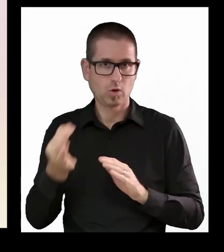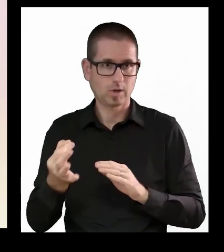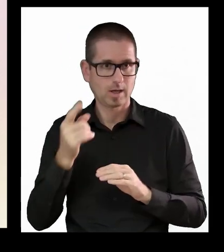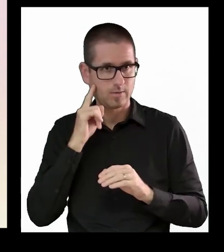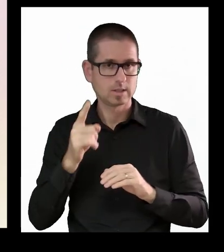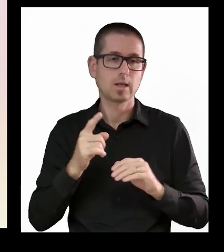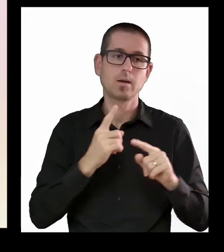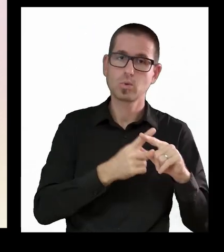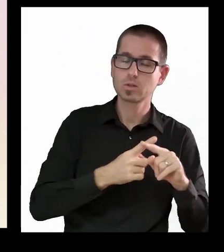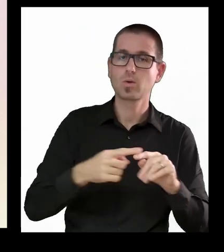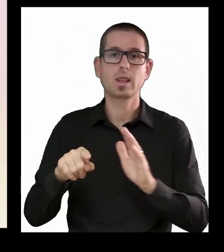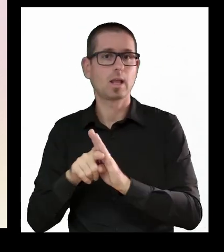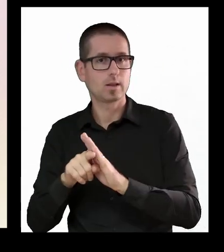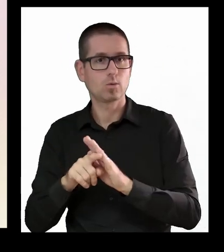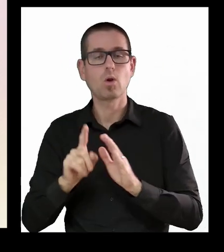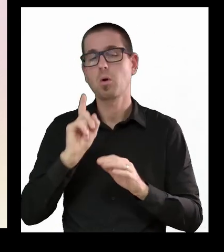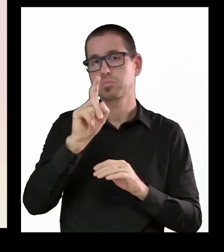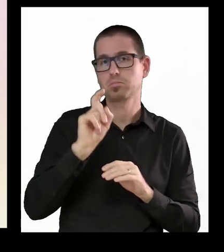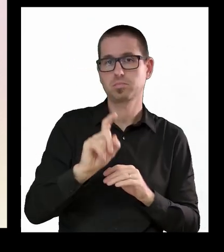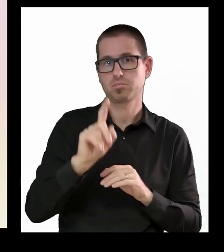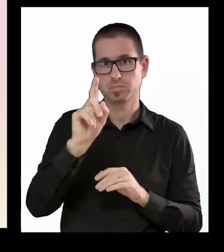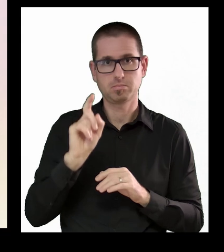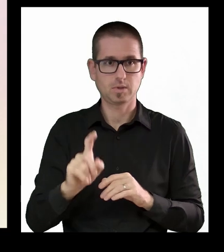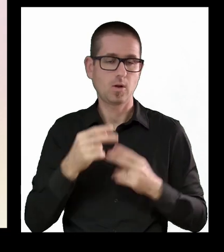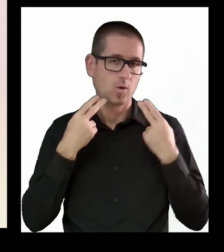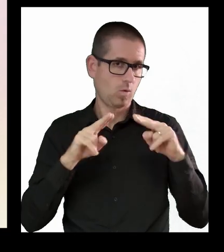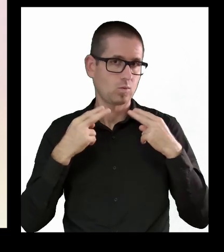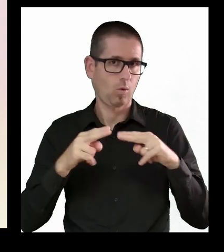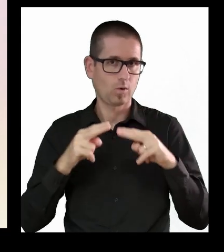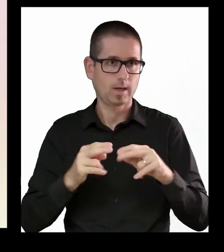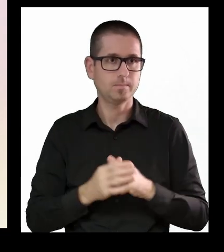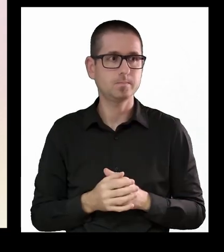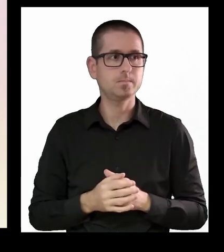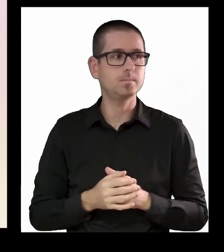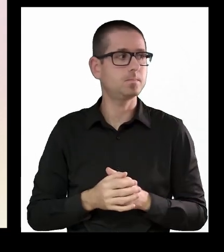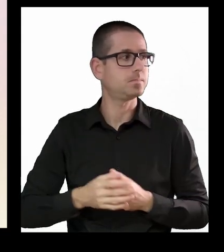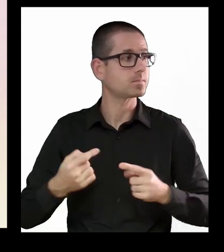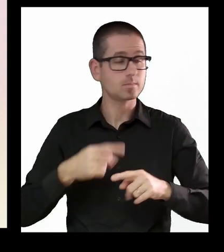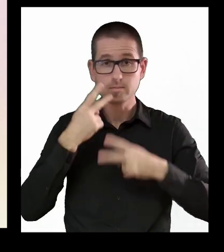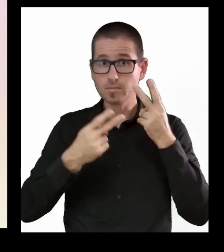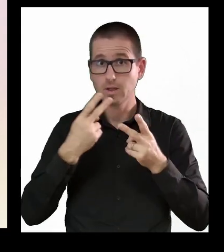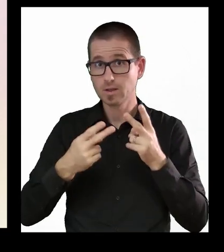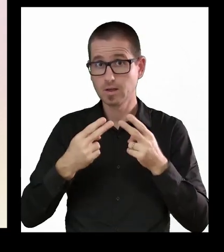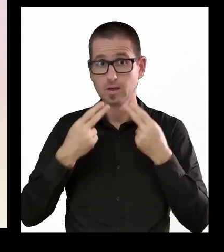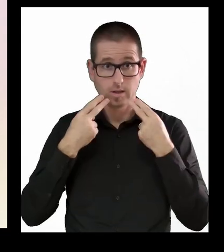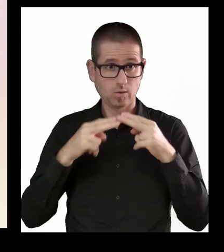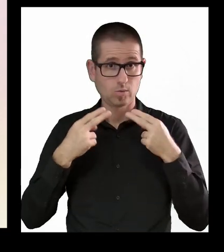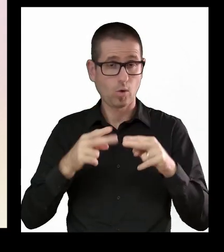sometimes they can just click the answers and go on. But when we cheque the results, they click in